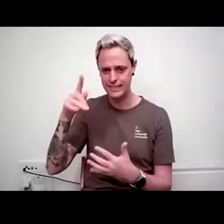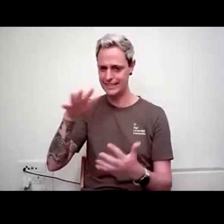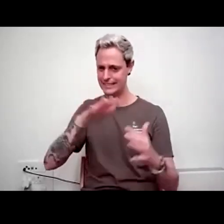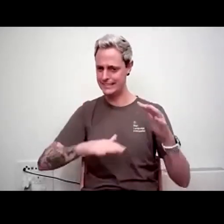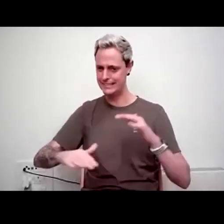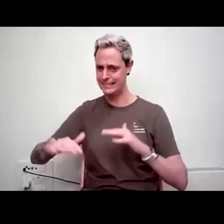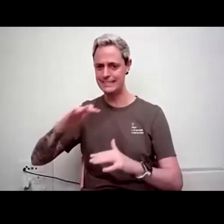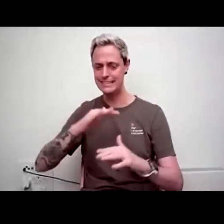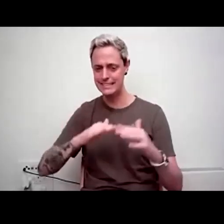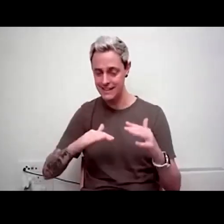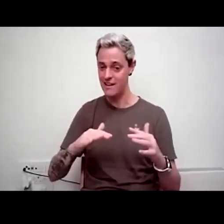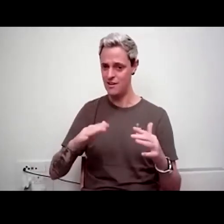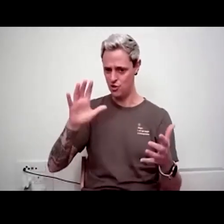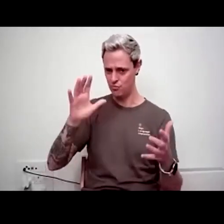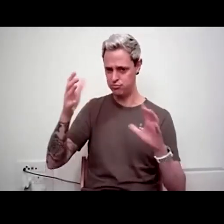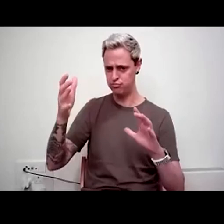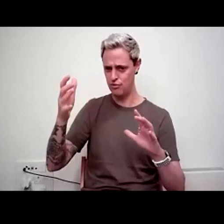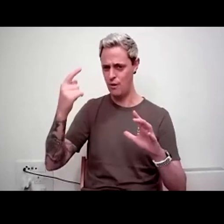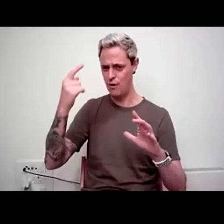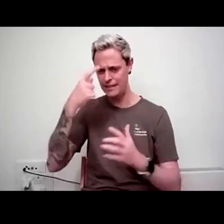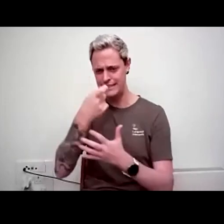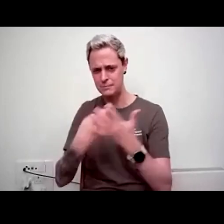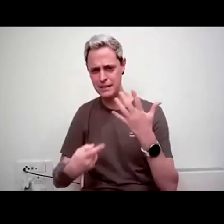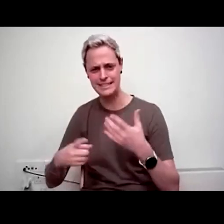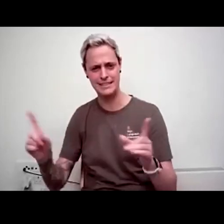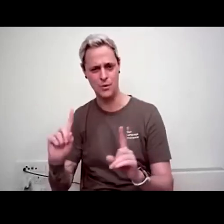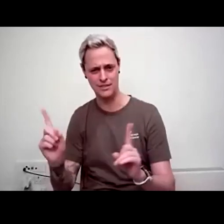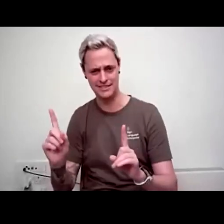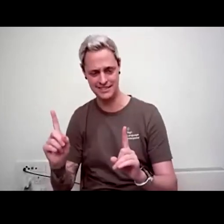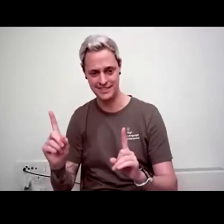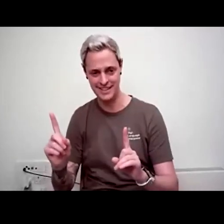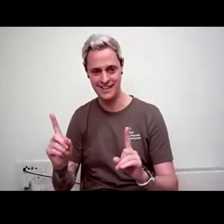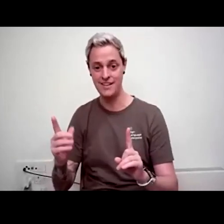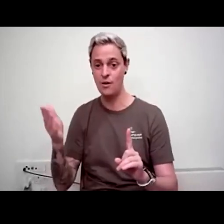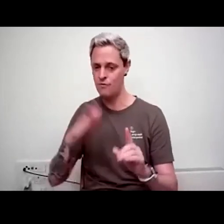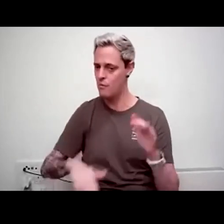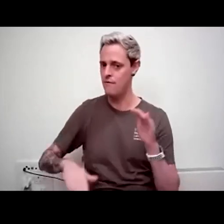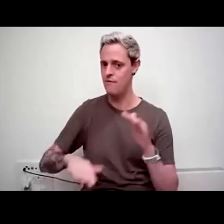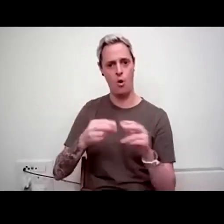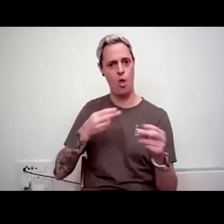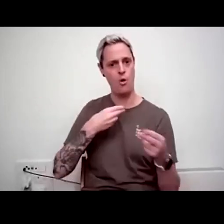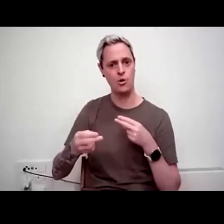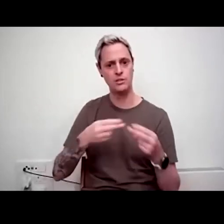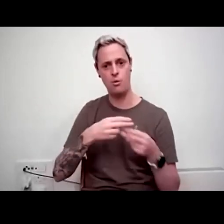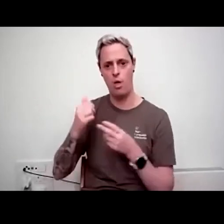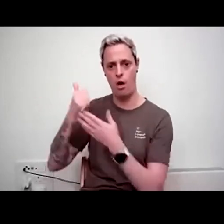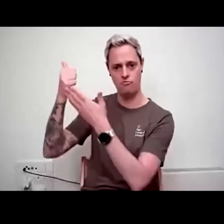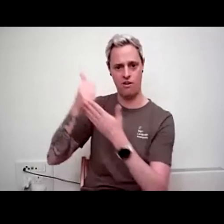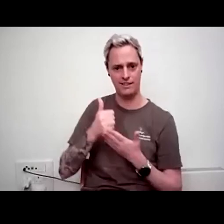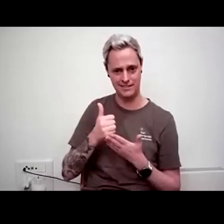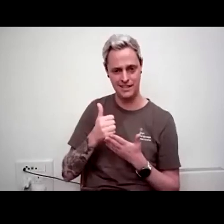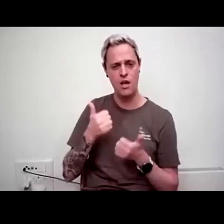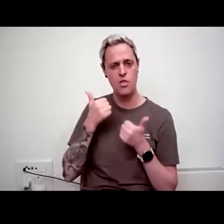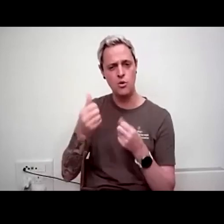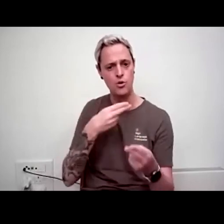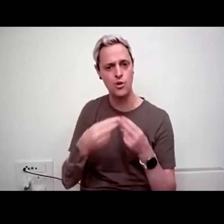He asks us to think again about disability in light of the full gospel of grace, in light of the good news.